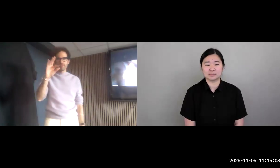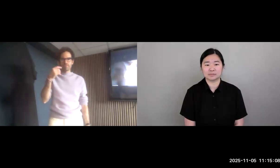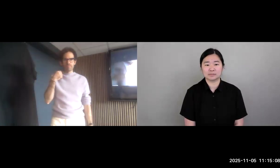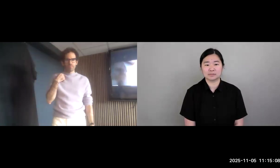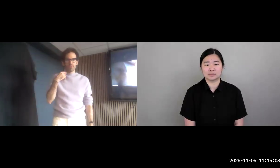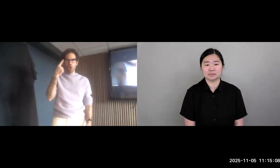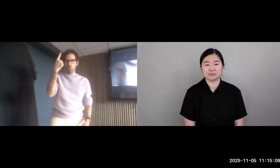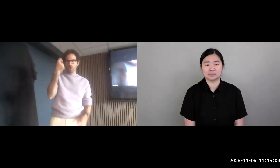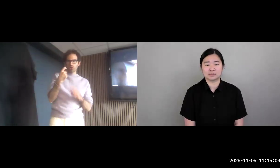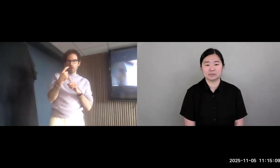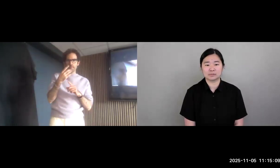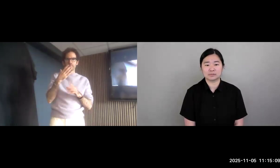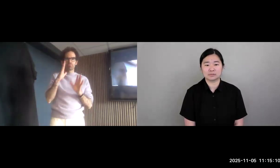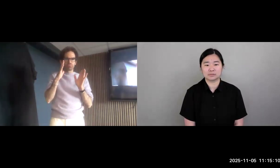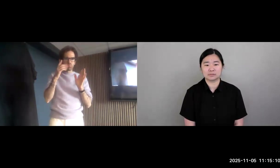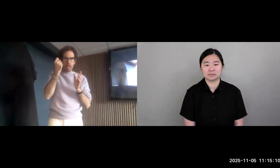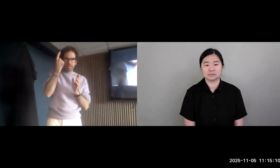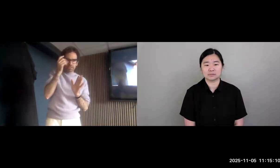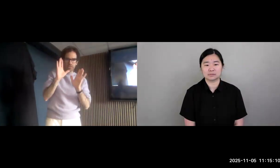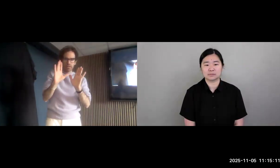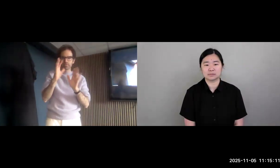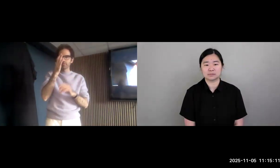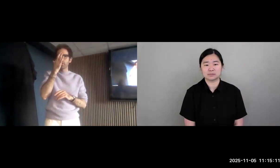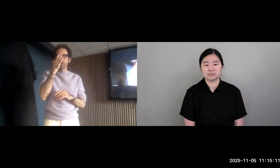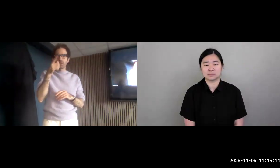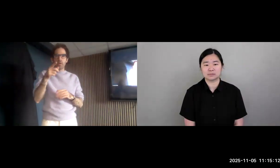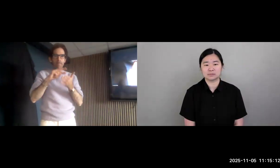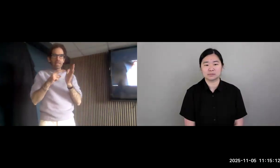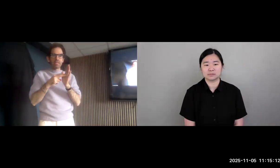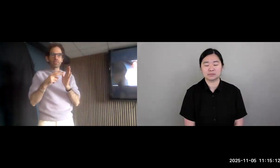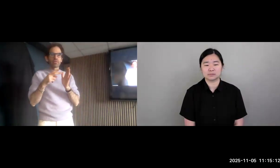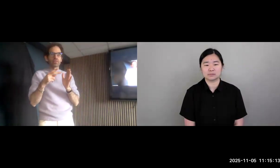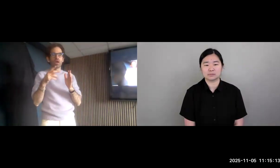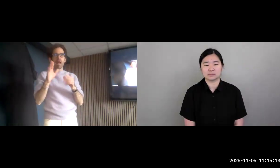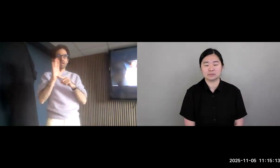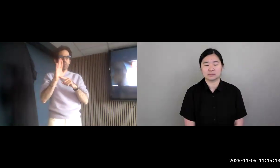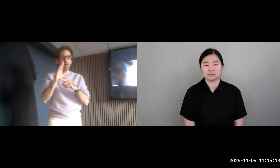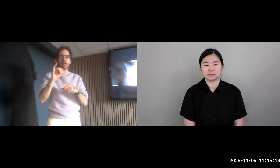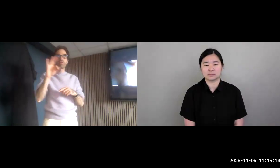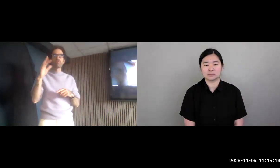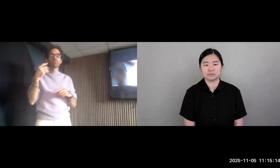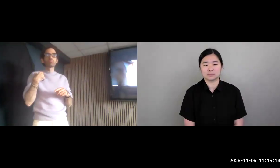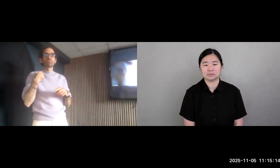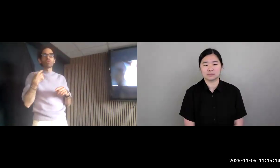So, if I'm understanding your question correctly,